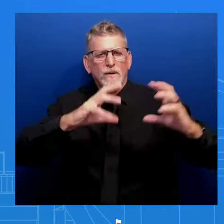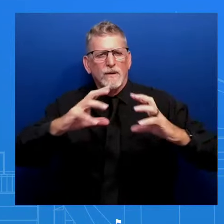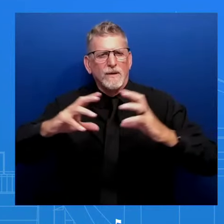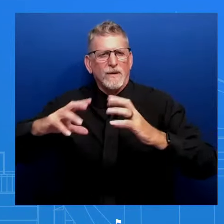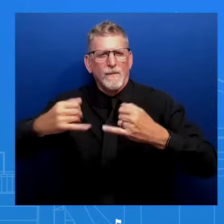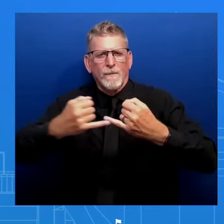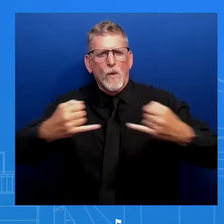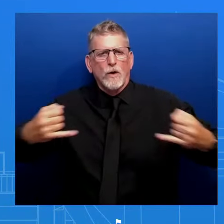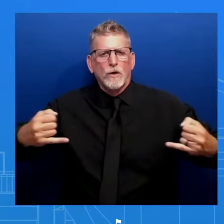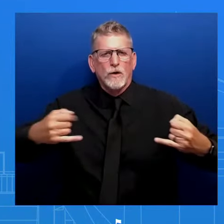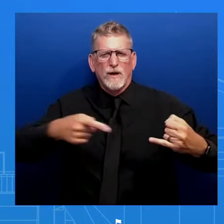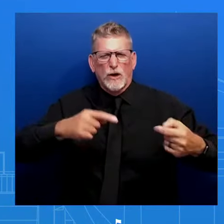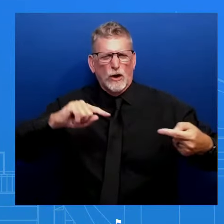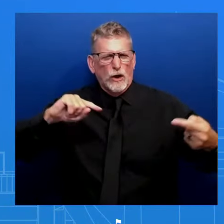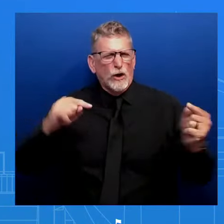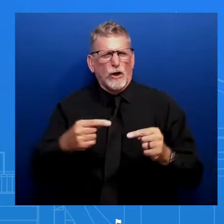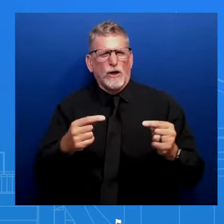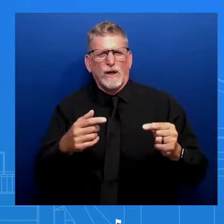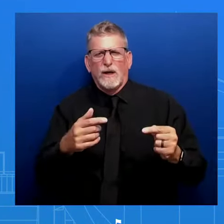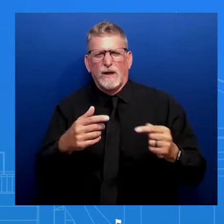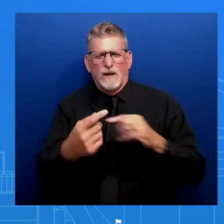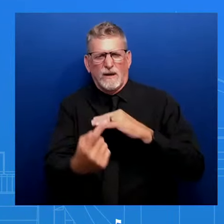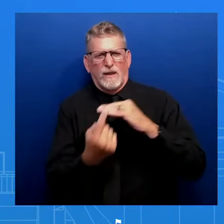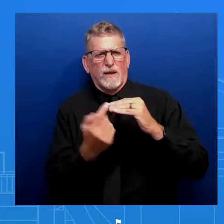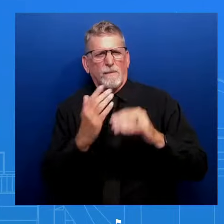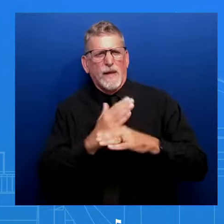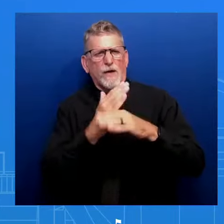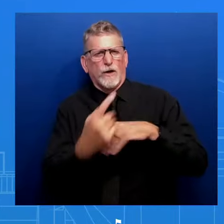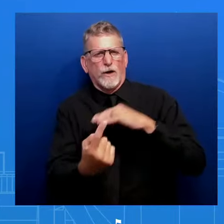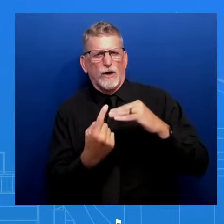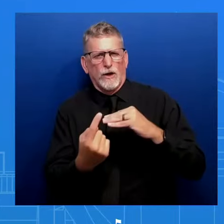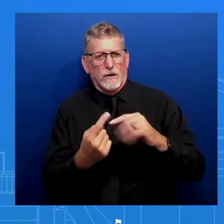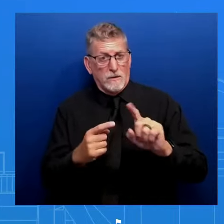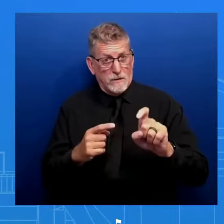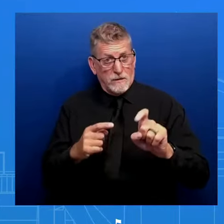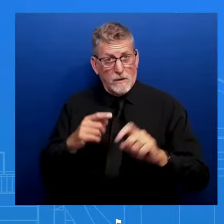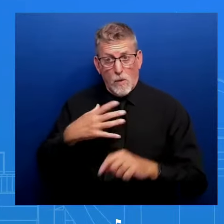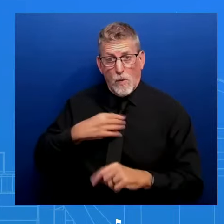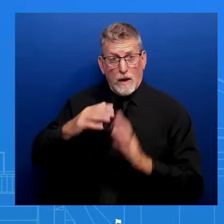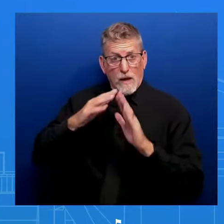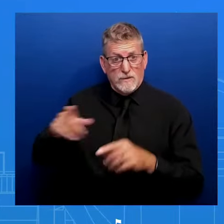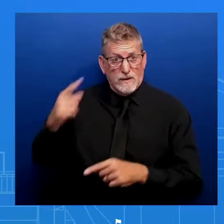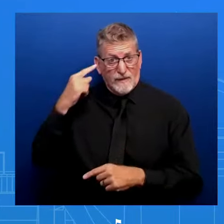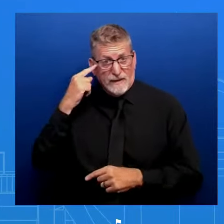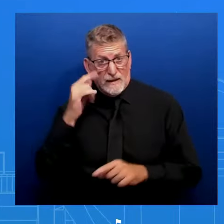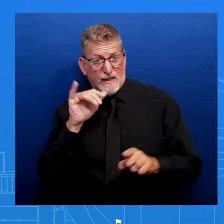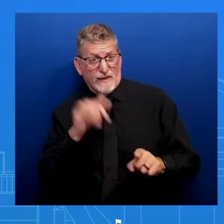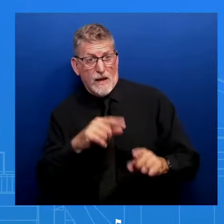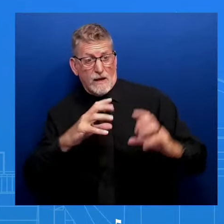Mr. Kirby: There was a delegation in Mexico, largely to look at issues surrounding fentanyl.